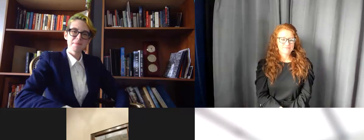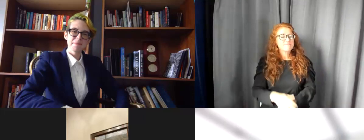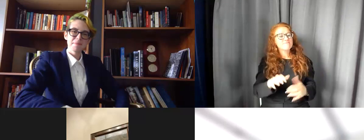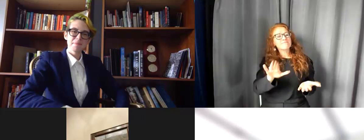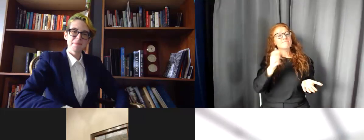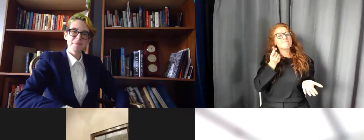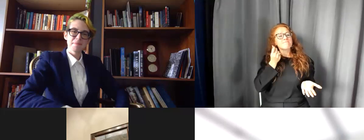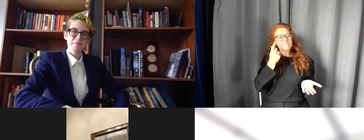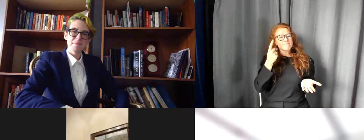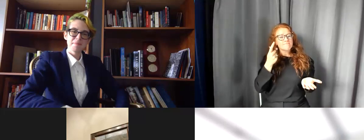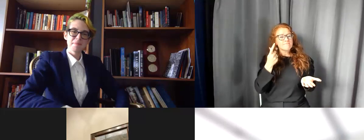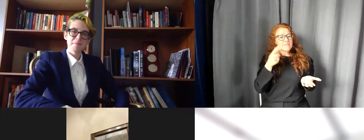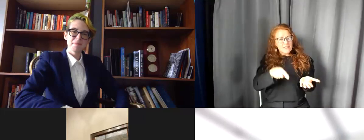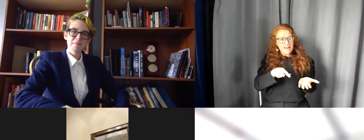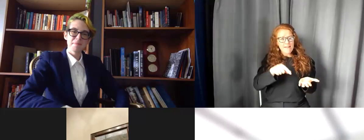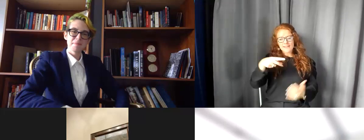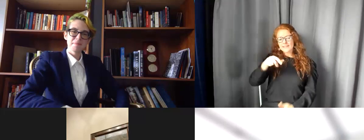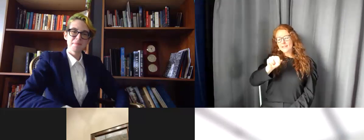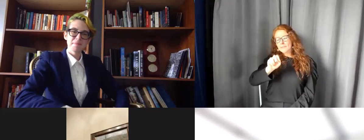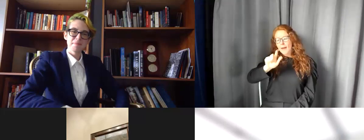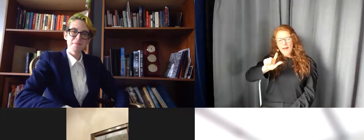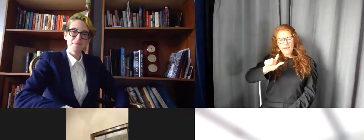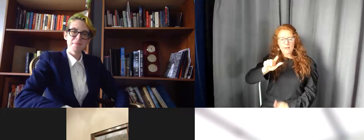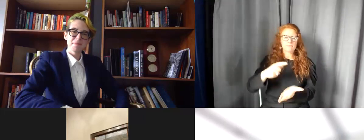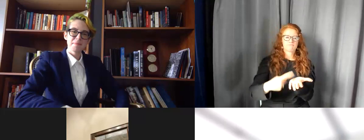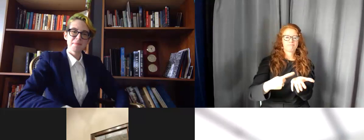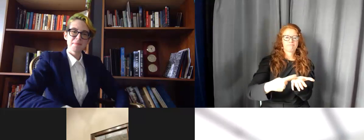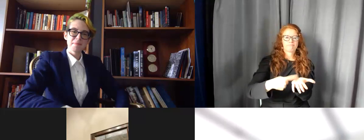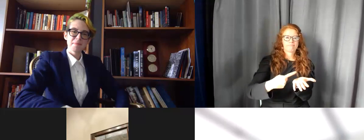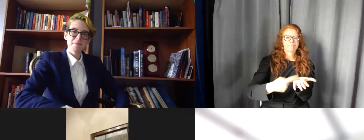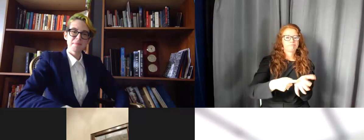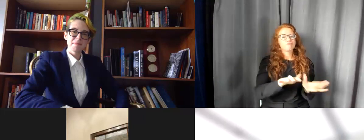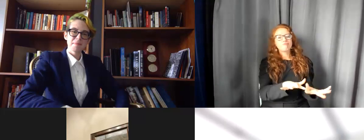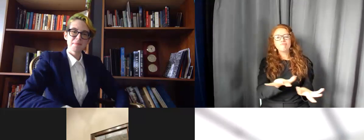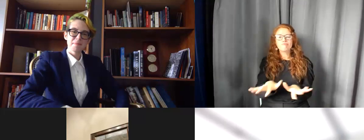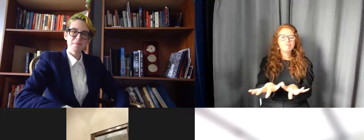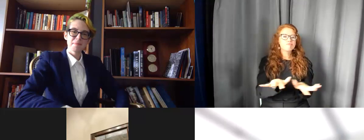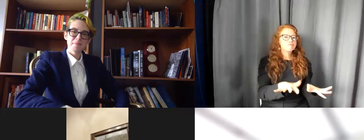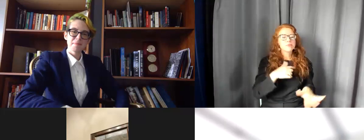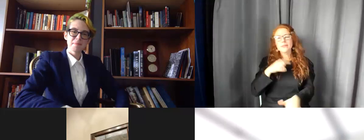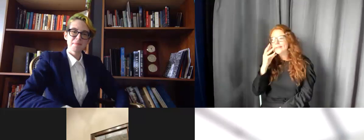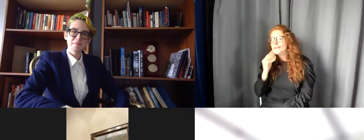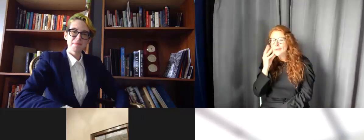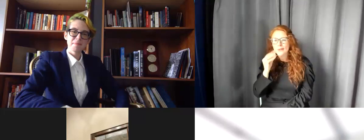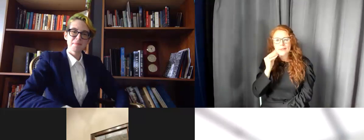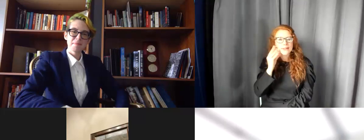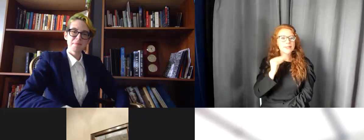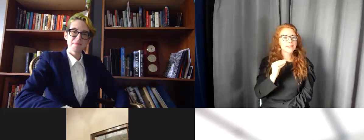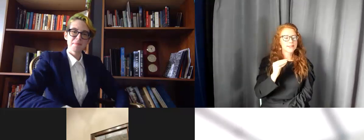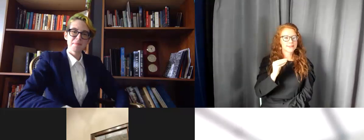Jordan Radford: relaxed. Discussion about our recessions of her life or role.